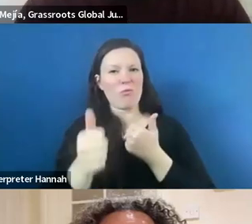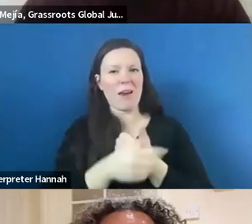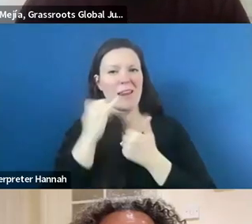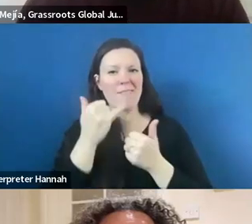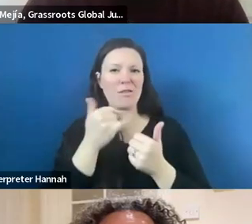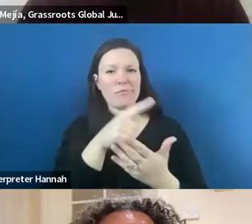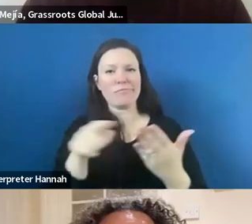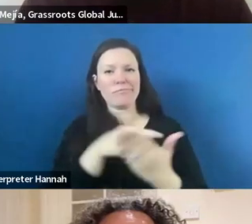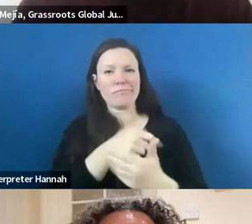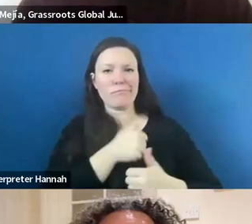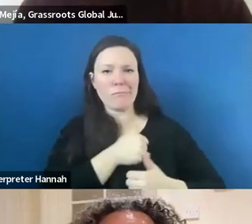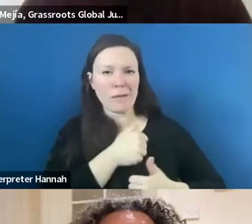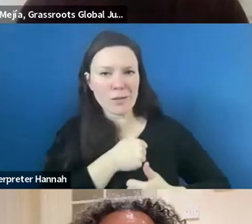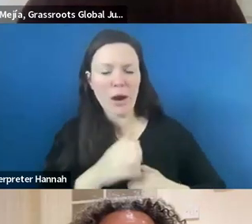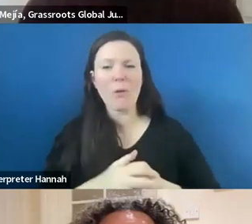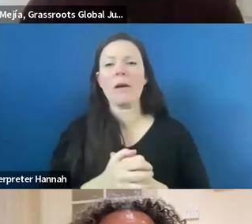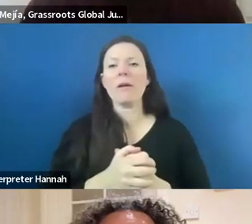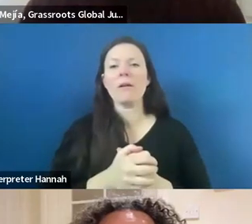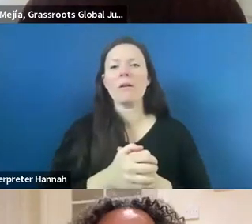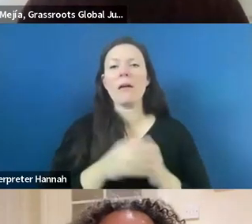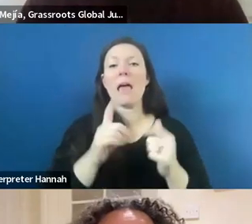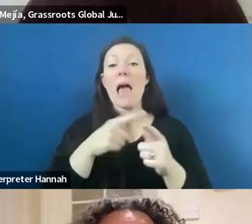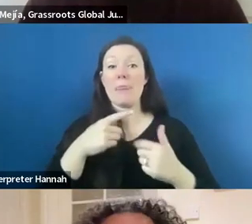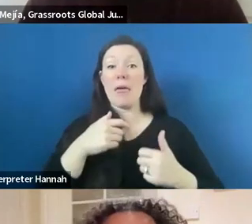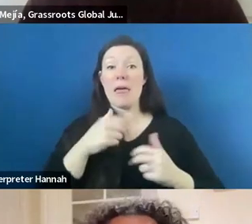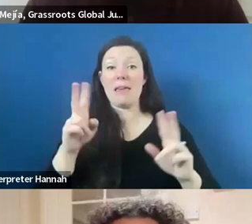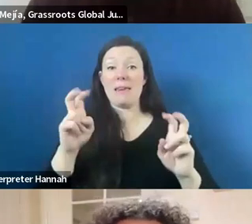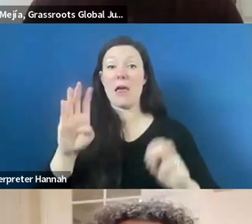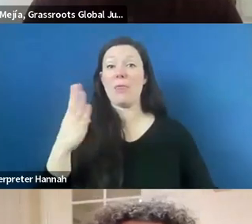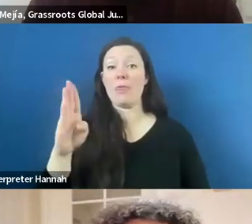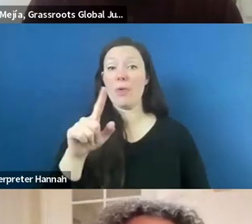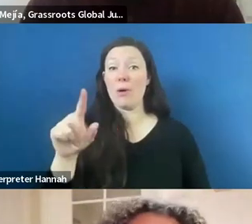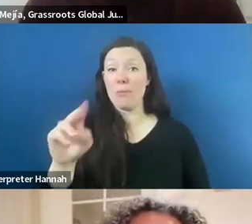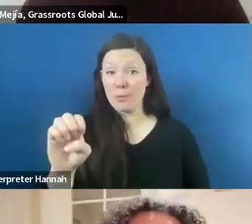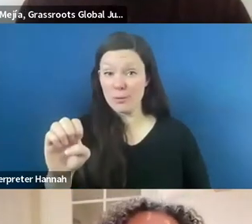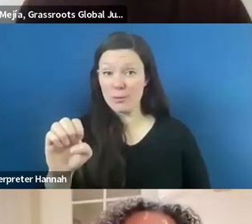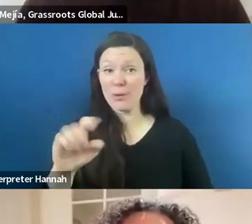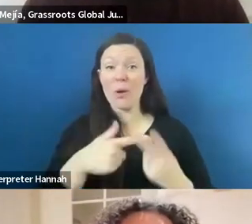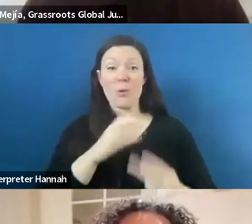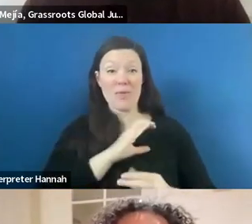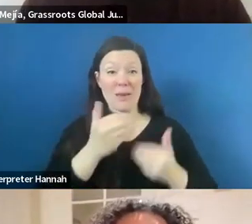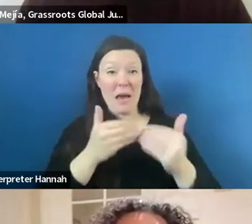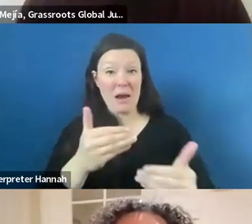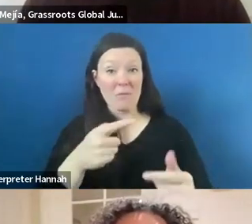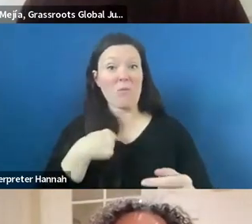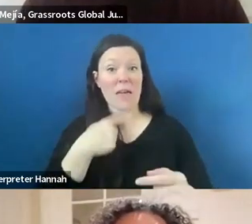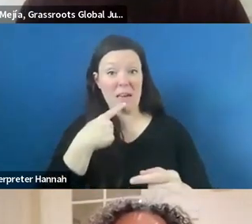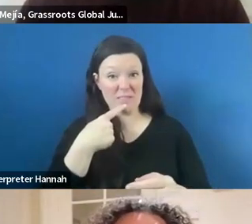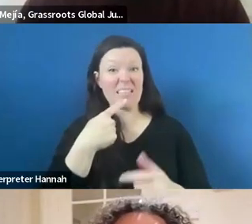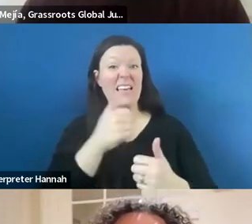organize actions within the blue zone within the COP process and and pointed that U.S. military is the number one polluter killer colonizer.